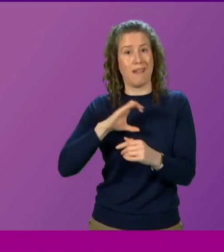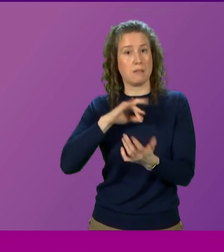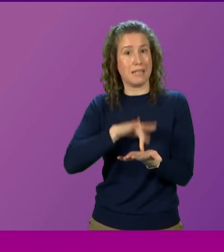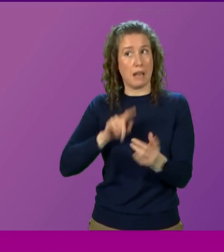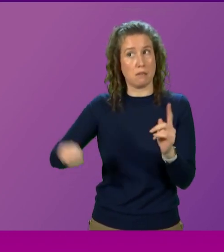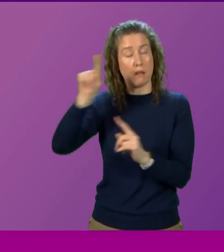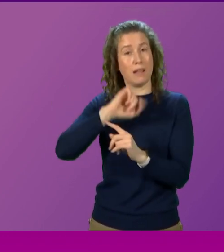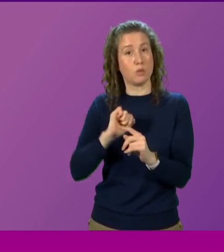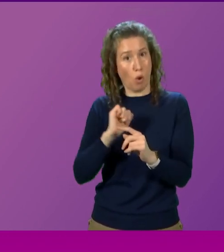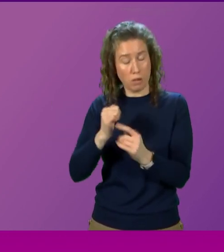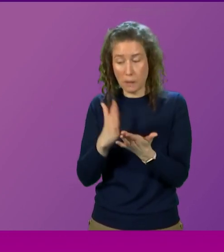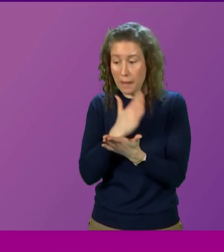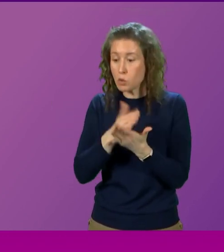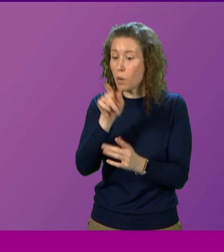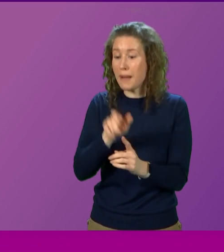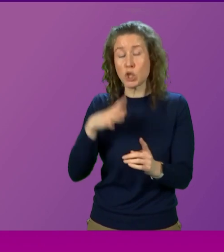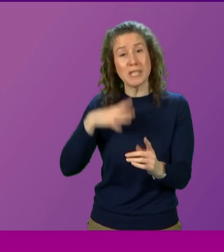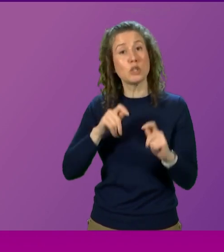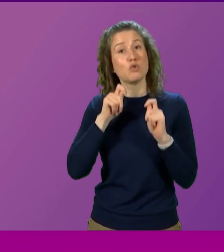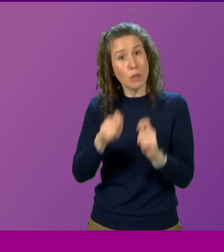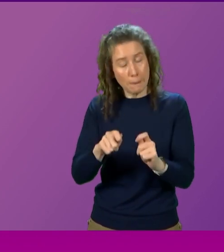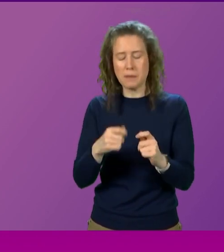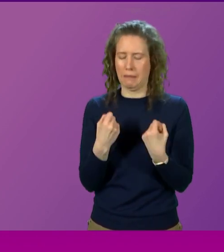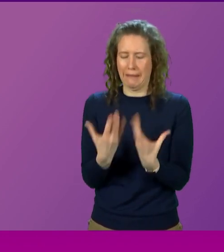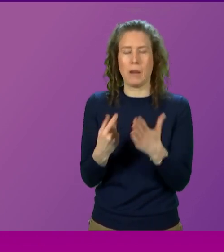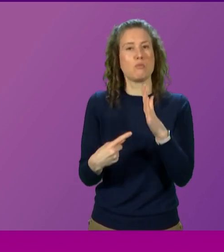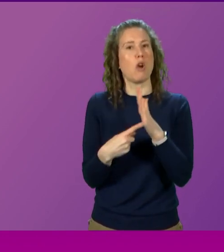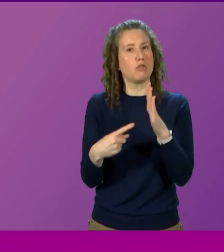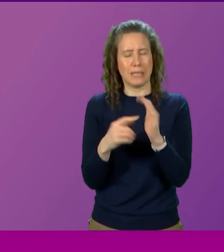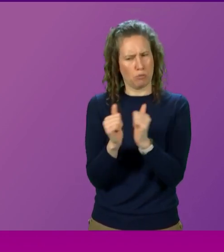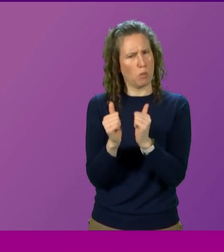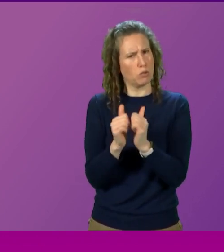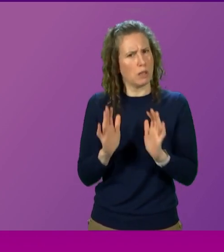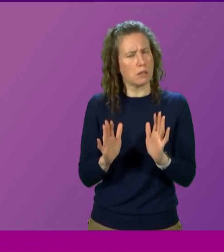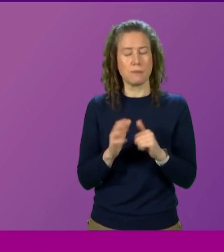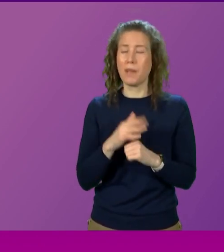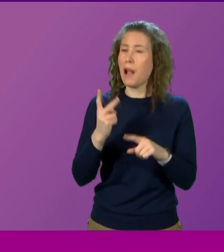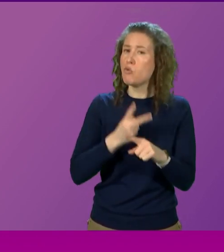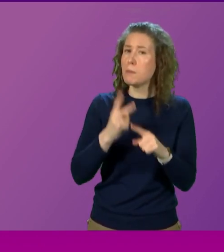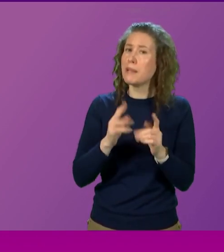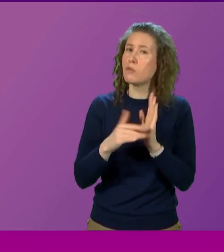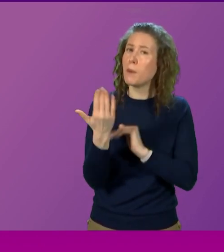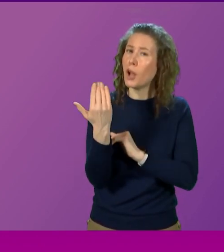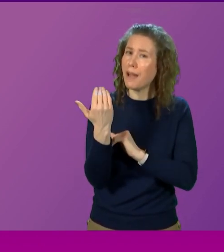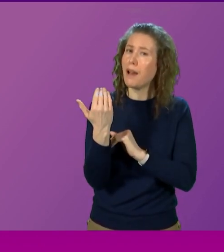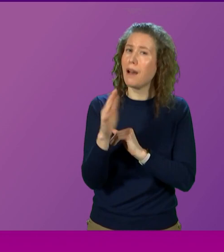Scotland to ensure that patients who need treatment are prioritised appropriately. At this point, let me repeat what I said in my original answer.